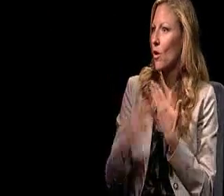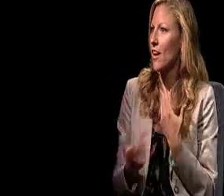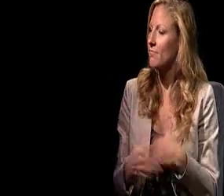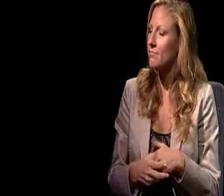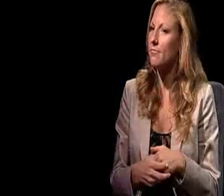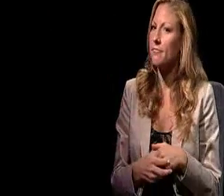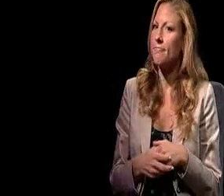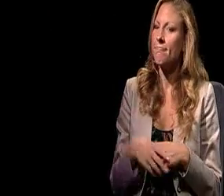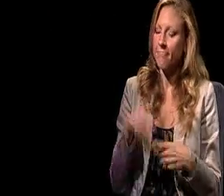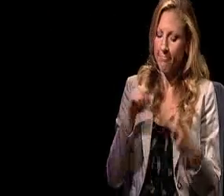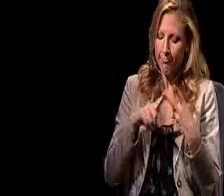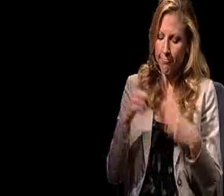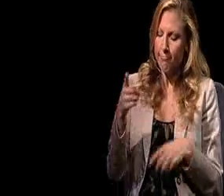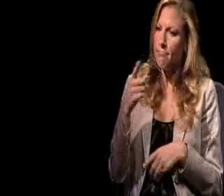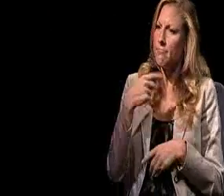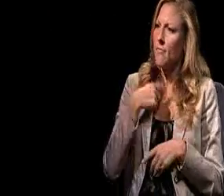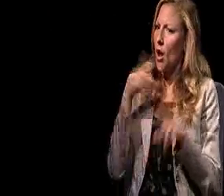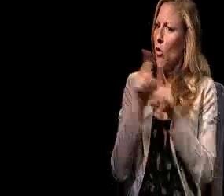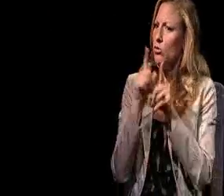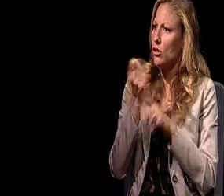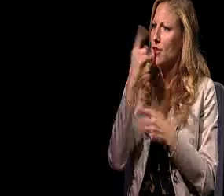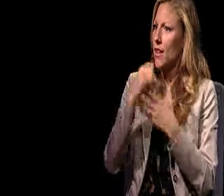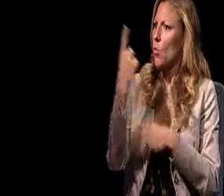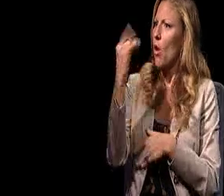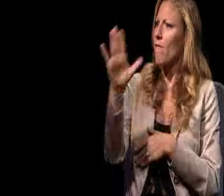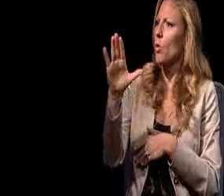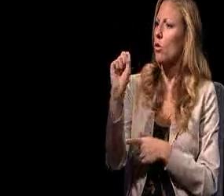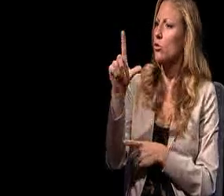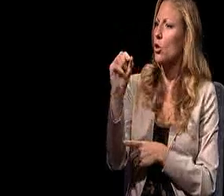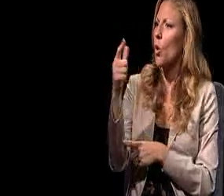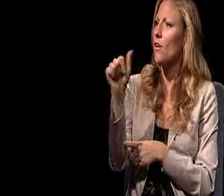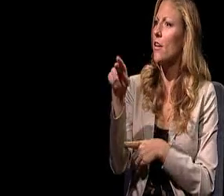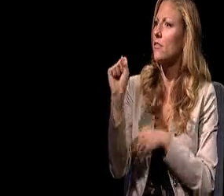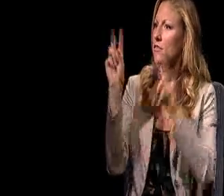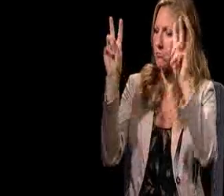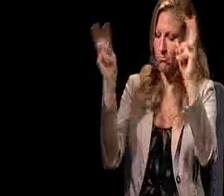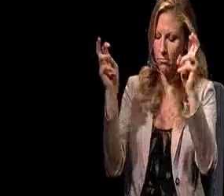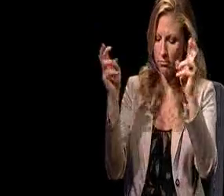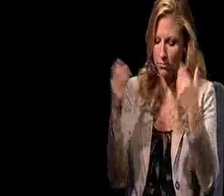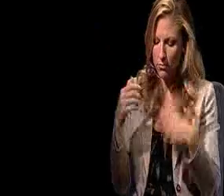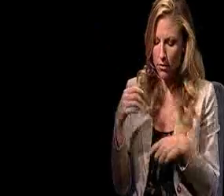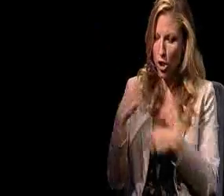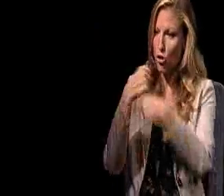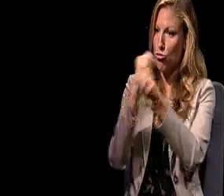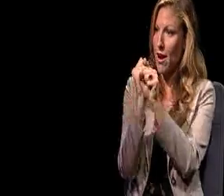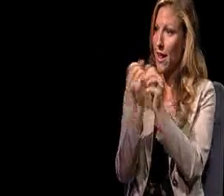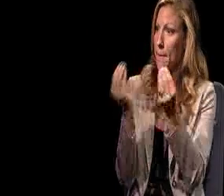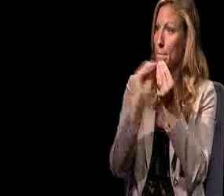So those young students really benefit from those programs. Now, also I understand that one of your slogans is